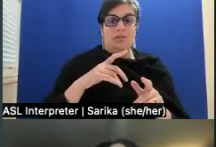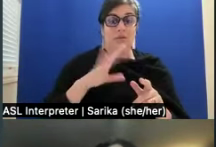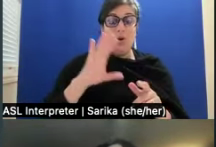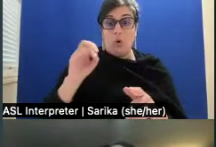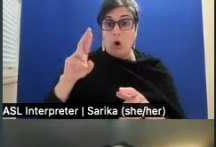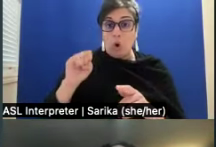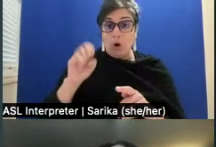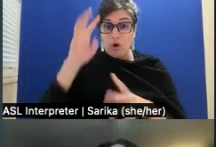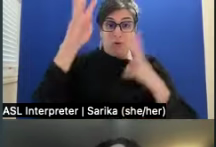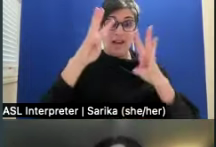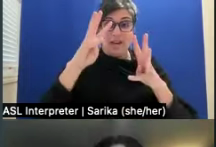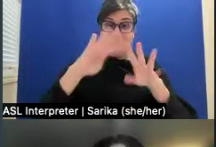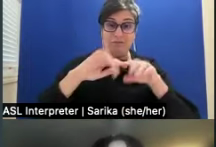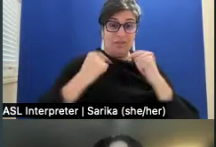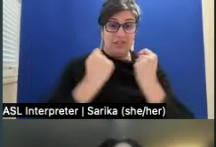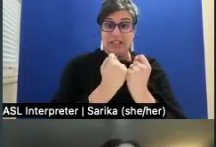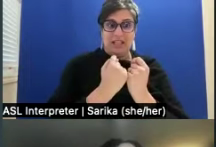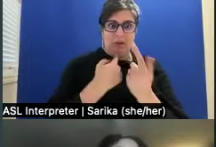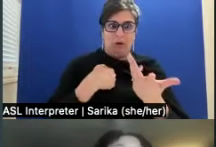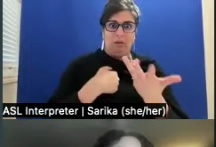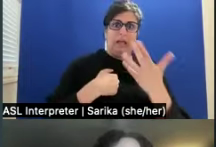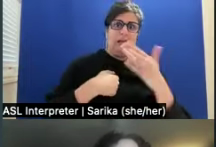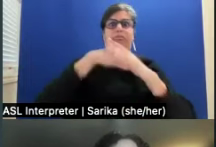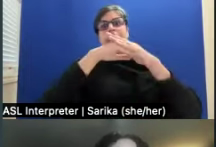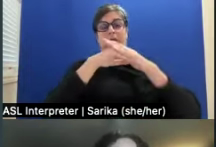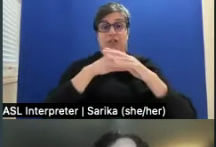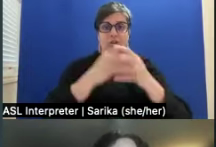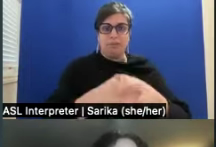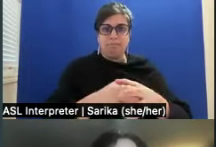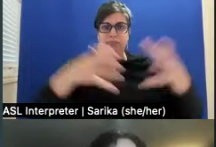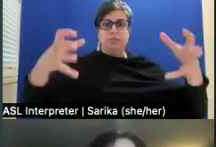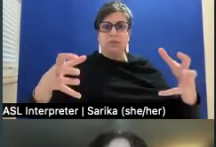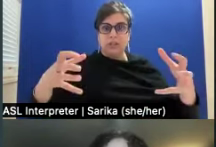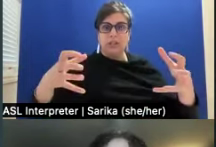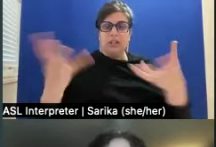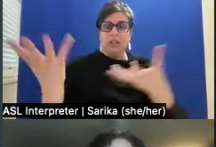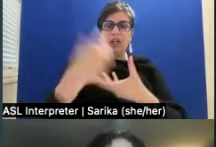We enlarged the circle to include, ambassadors and folks